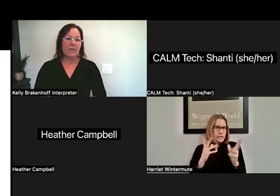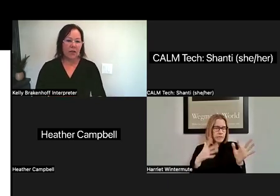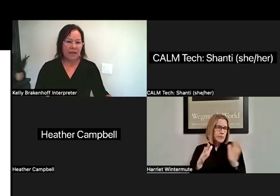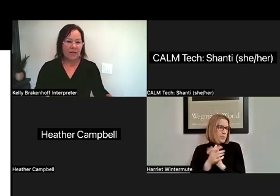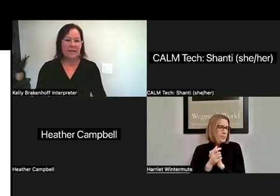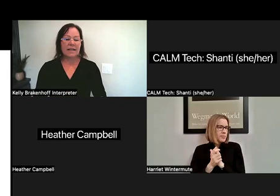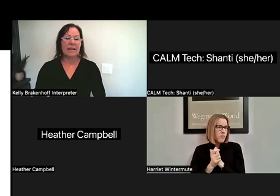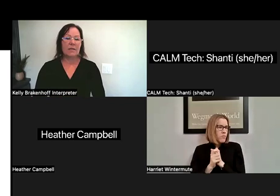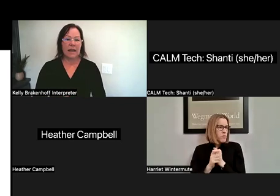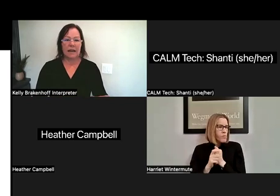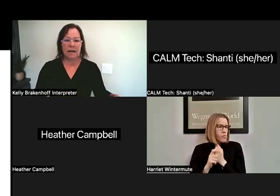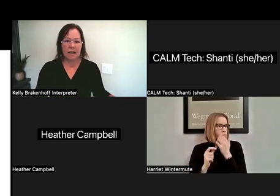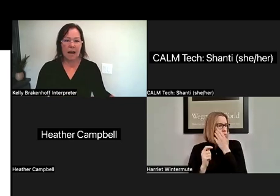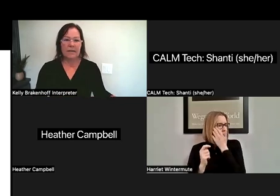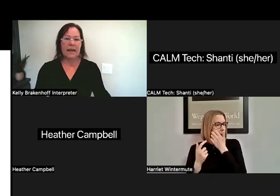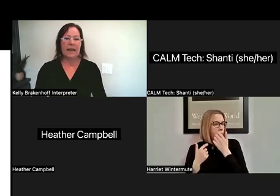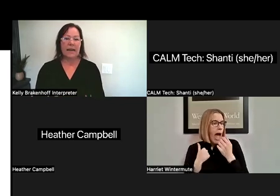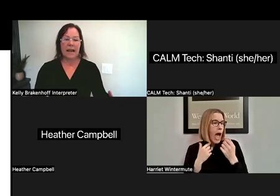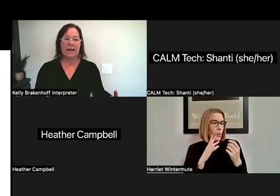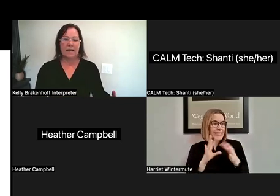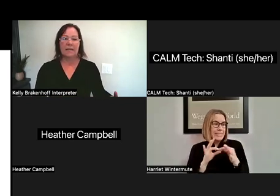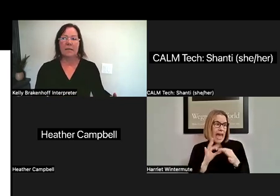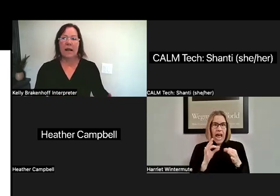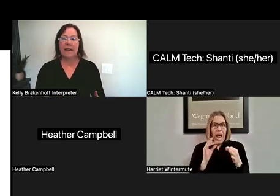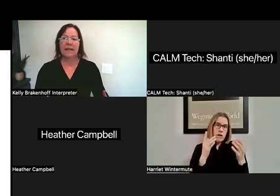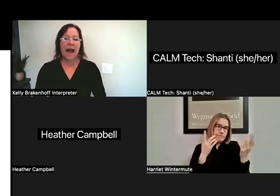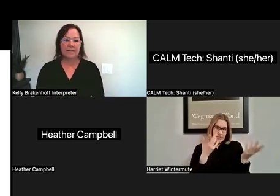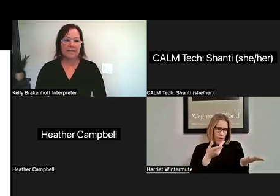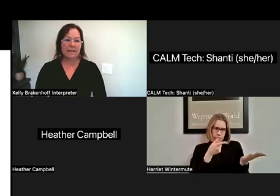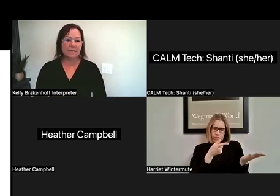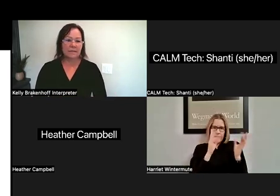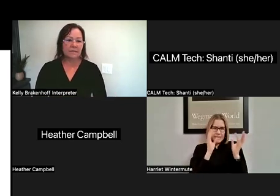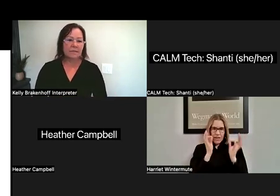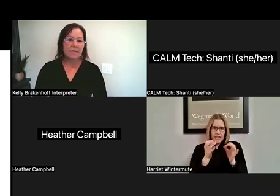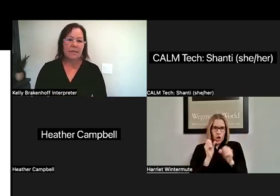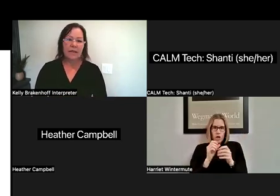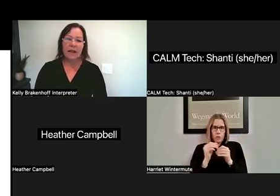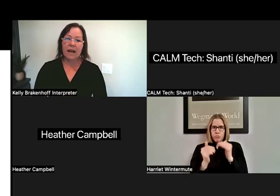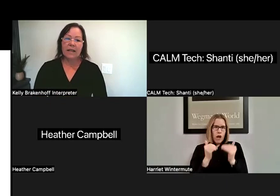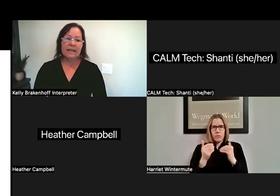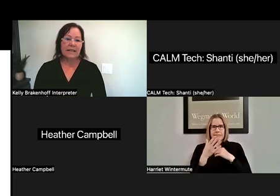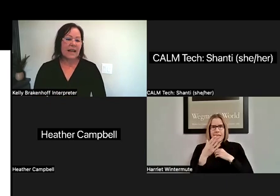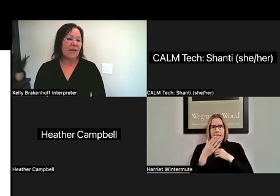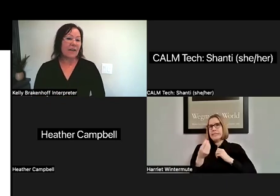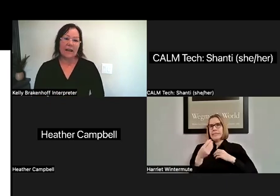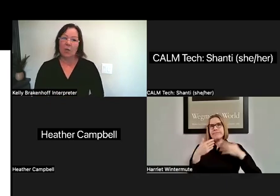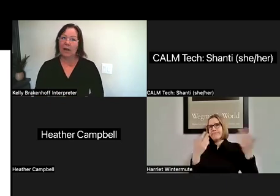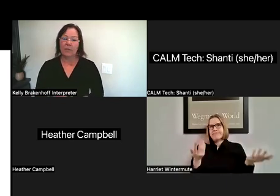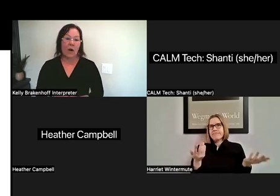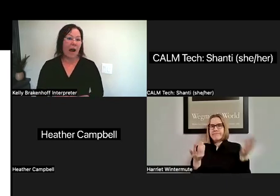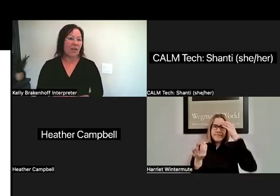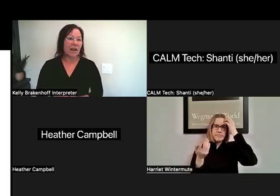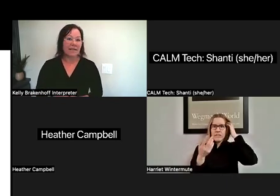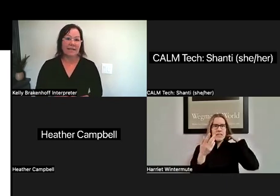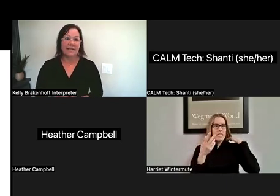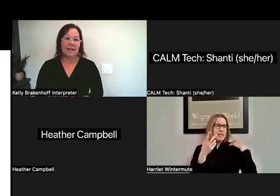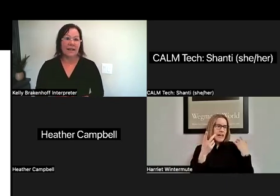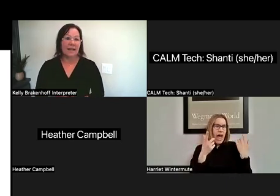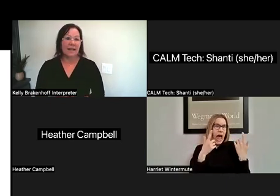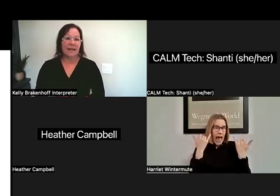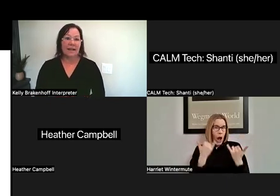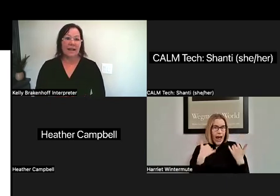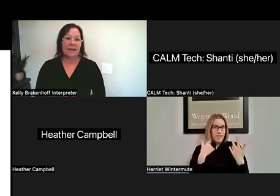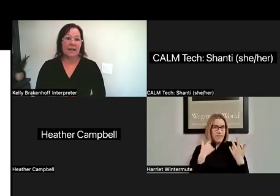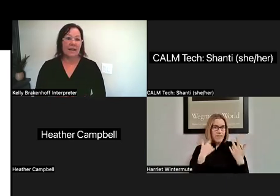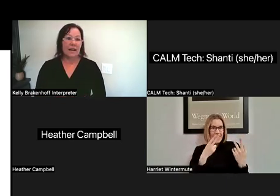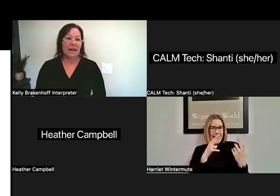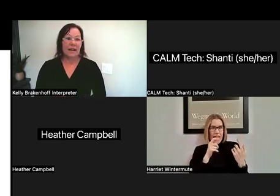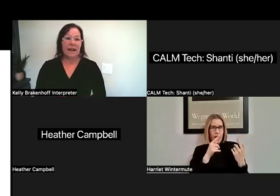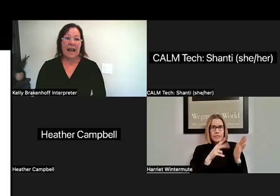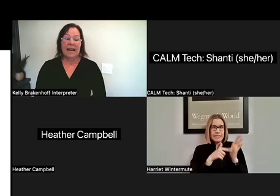fully invested in updating and adding tasks. This is definitely a work in progress. And now